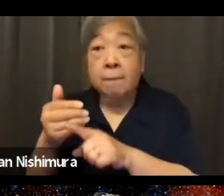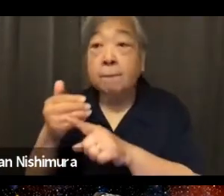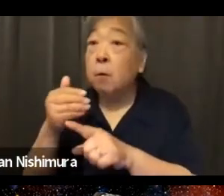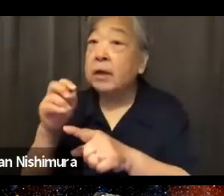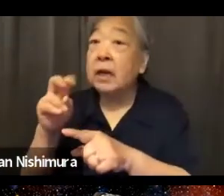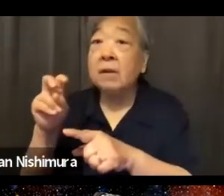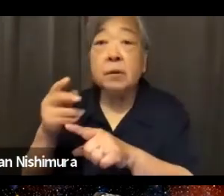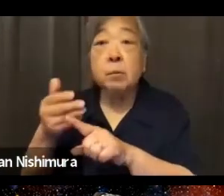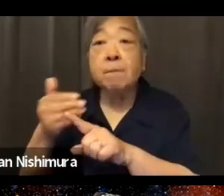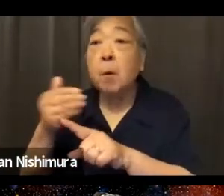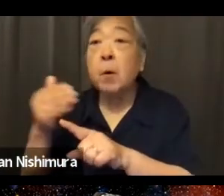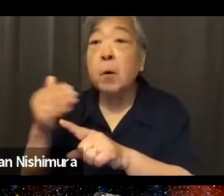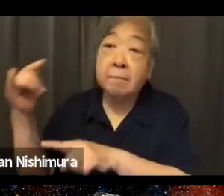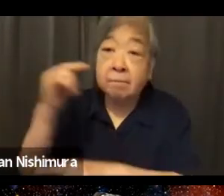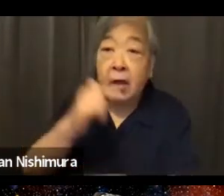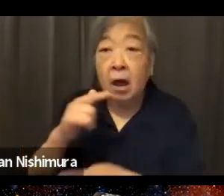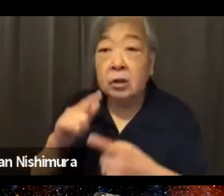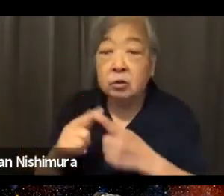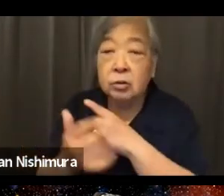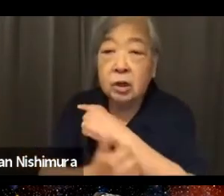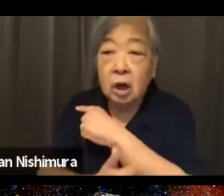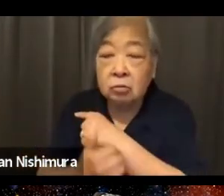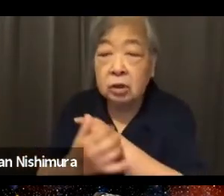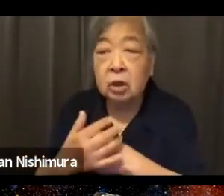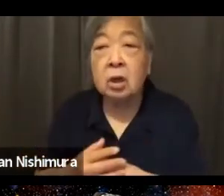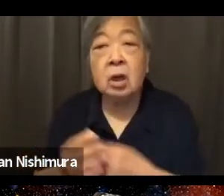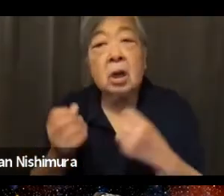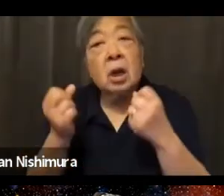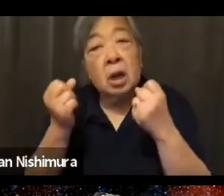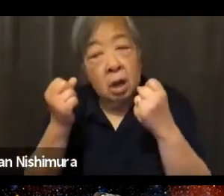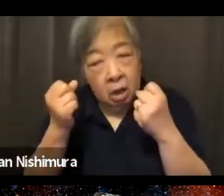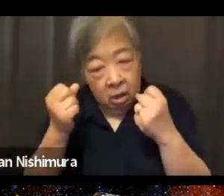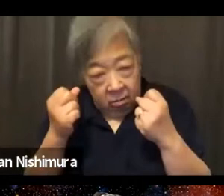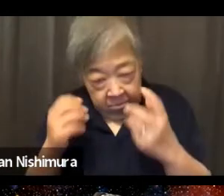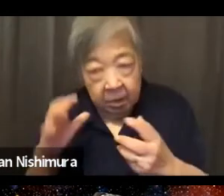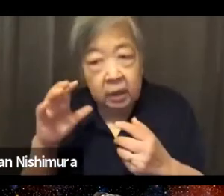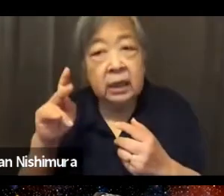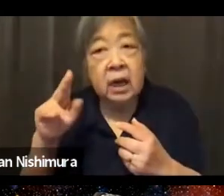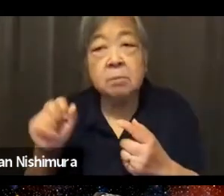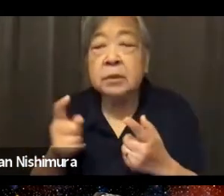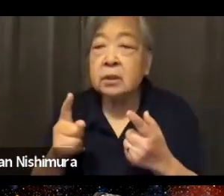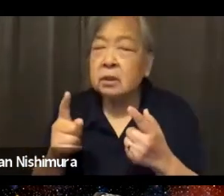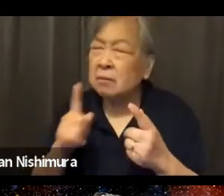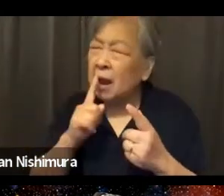Many campuses offer airport pickup programs which is a phenomenal resource.